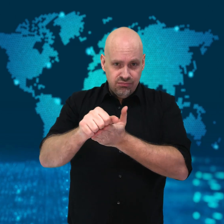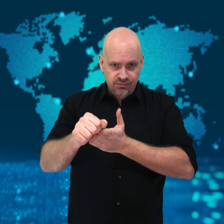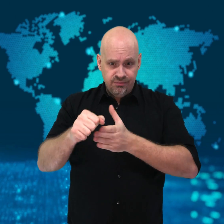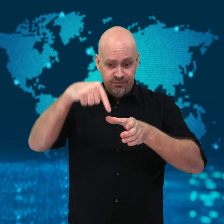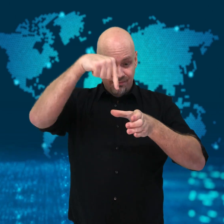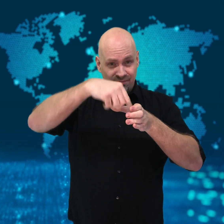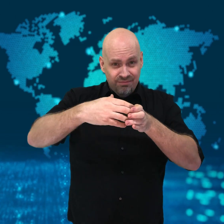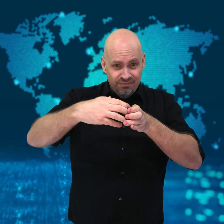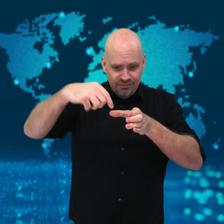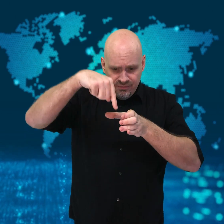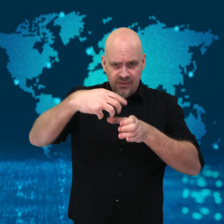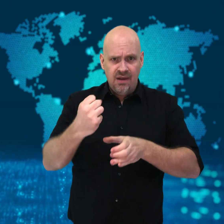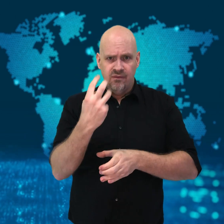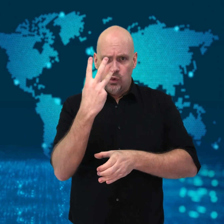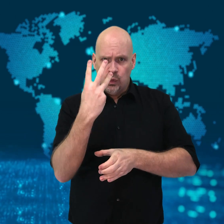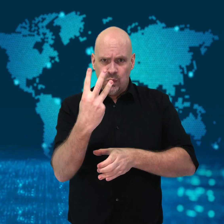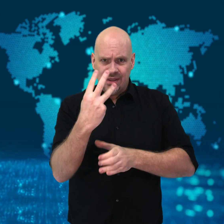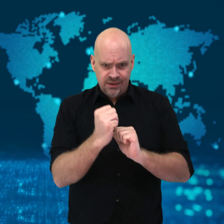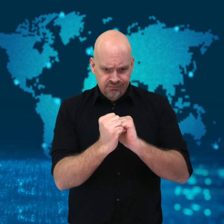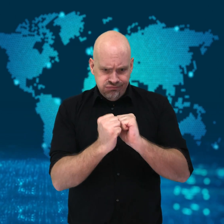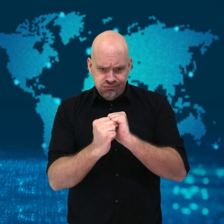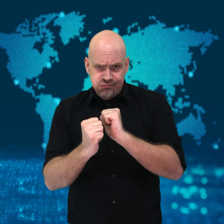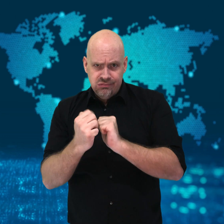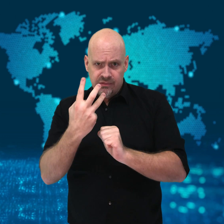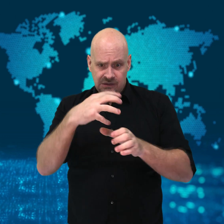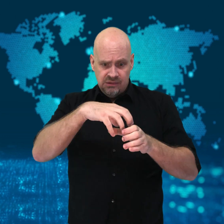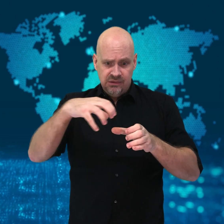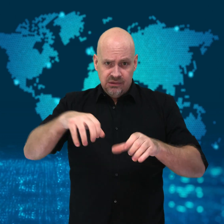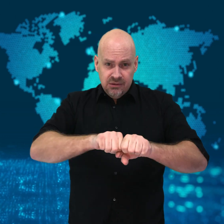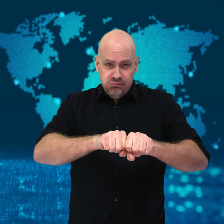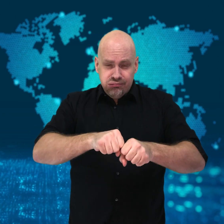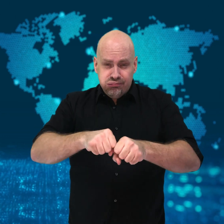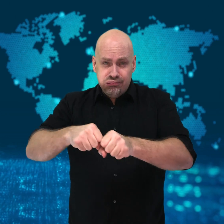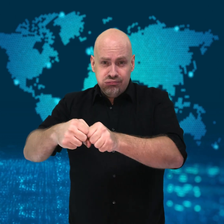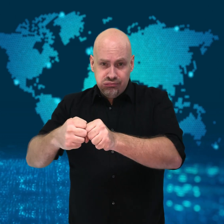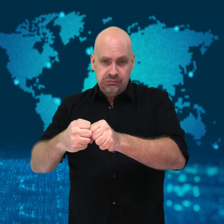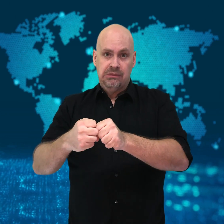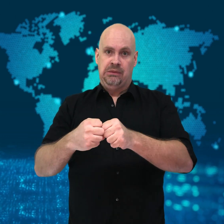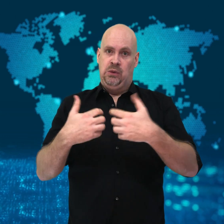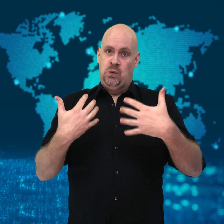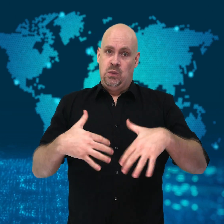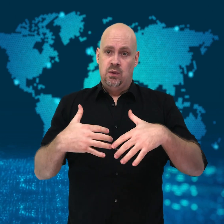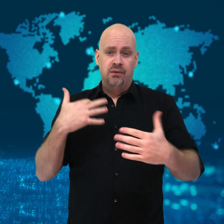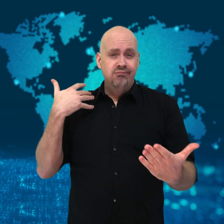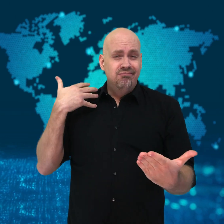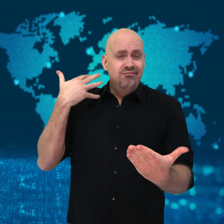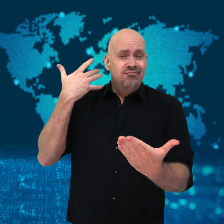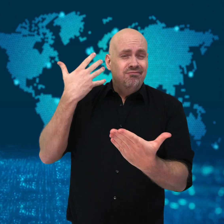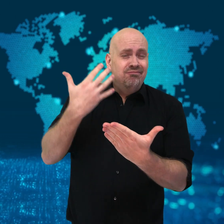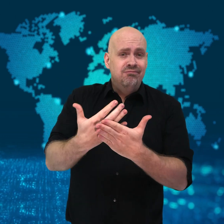creating the worst nuclear disaster on record.